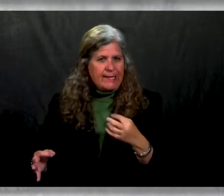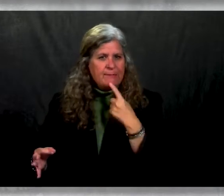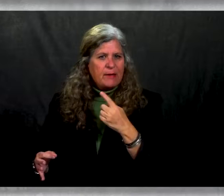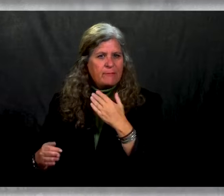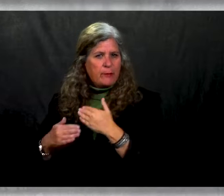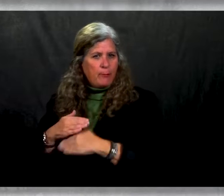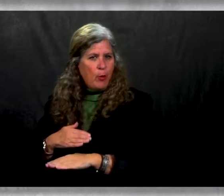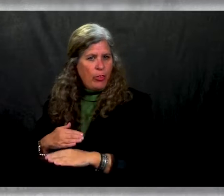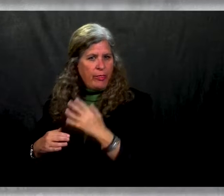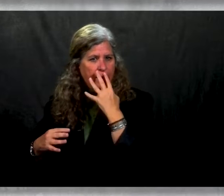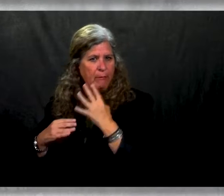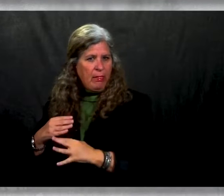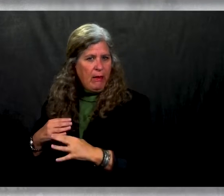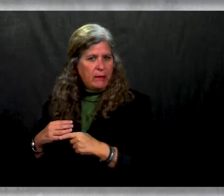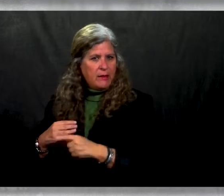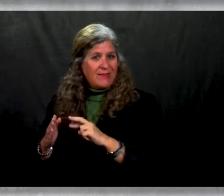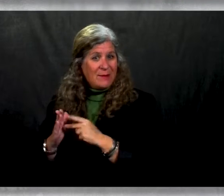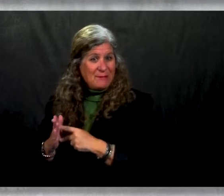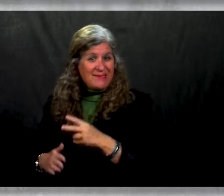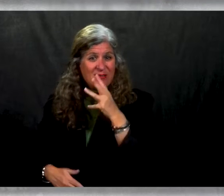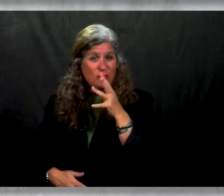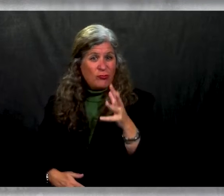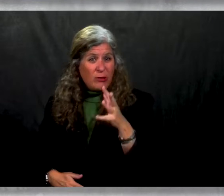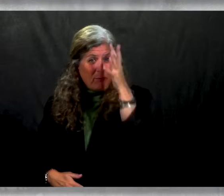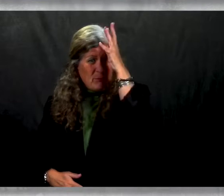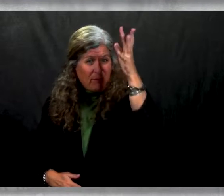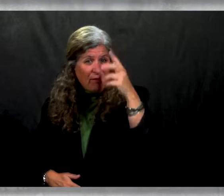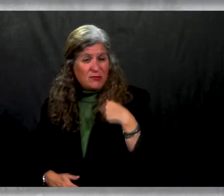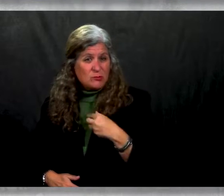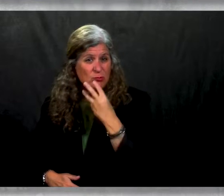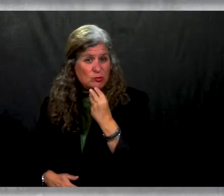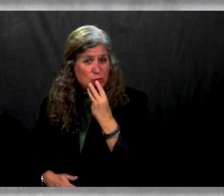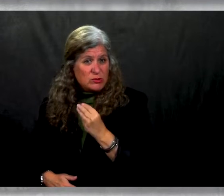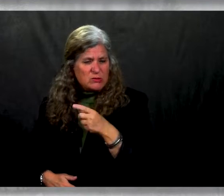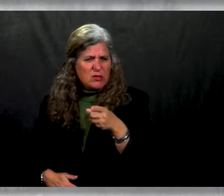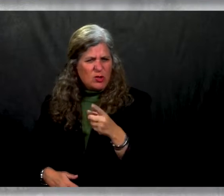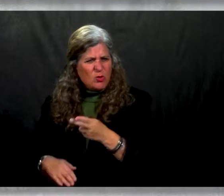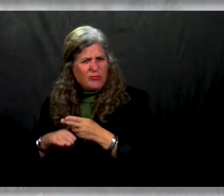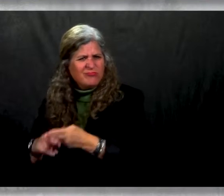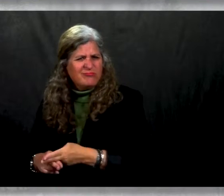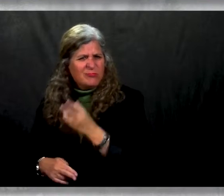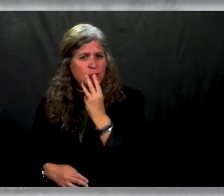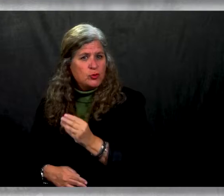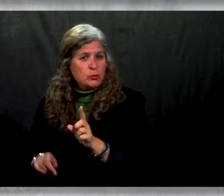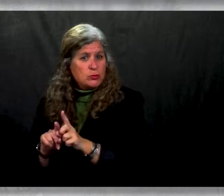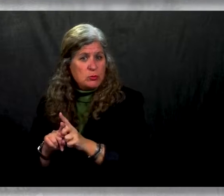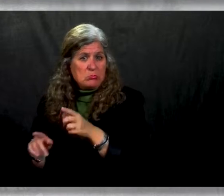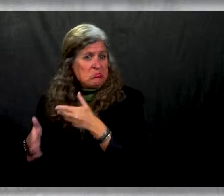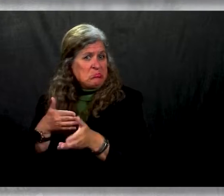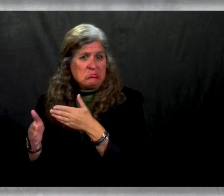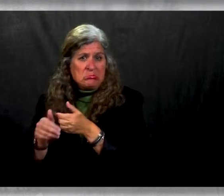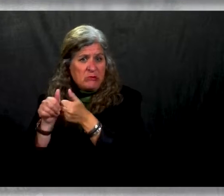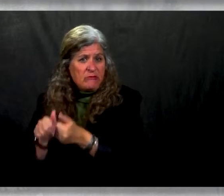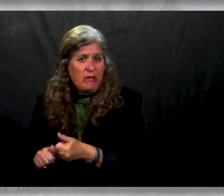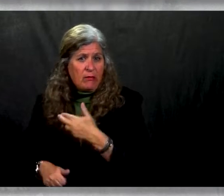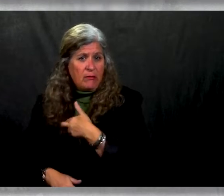This meant that if your grandparents or other relatives were Jewish, then you were considered Jewish too. Whether you practiced the religion or not.